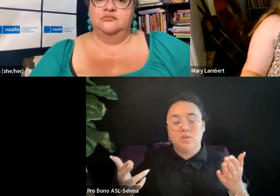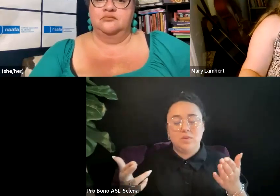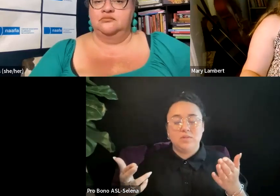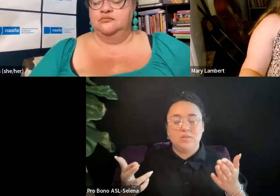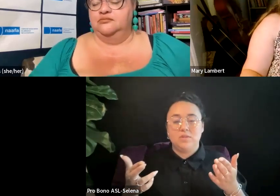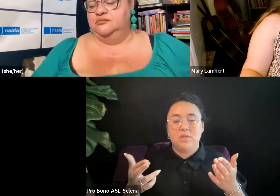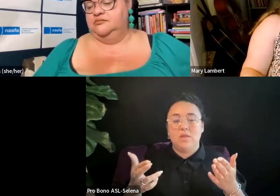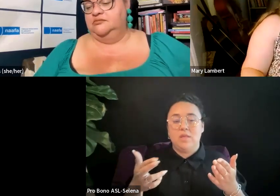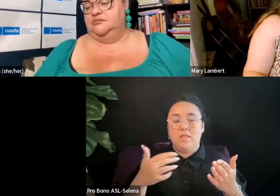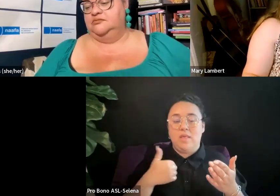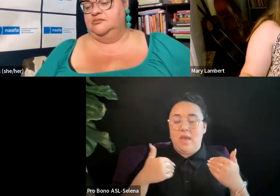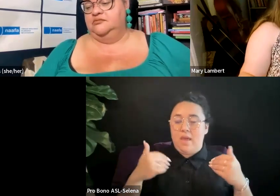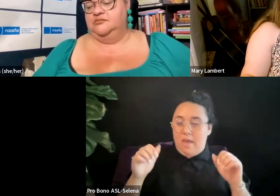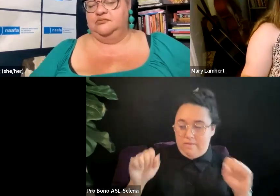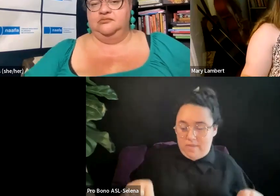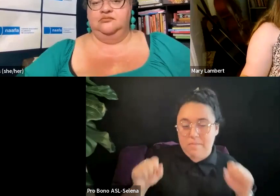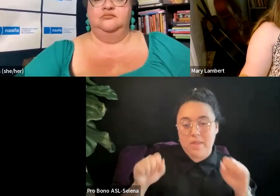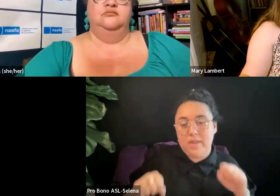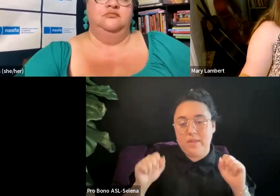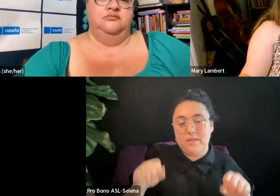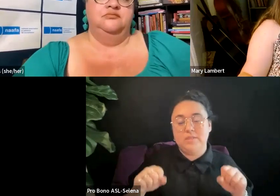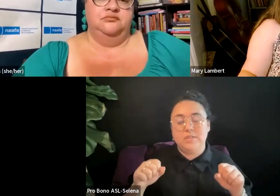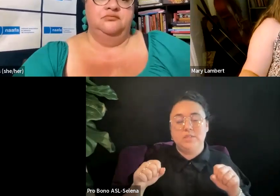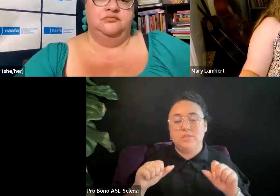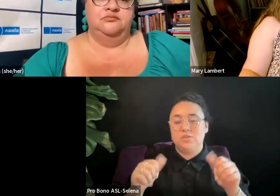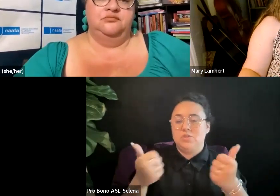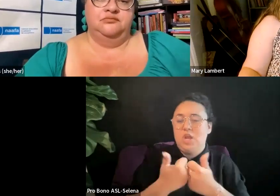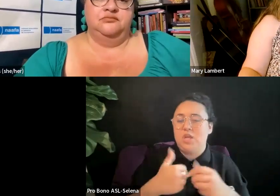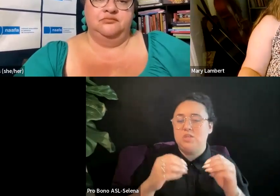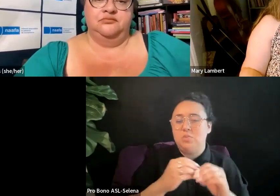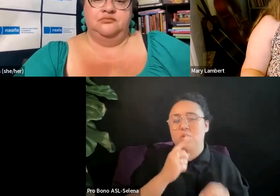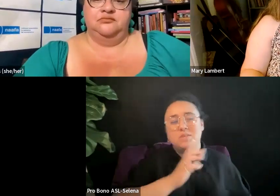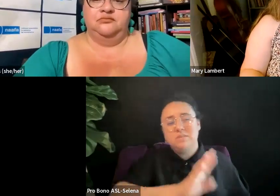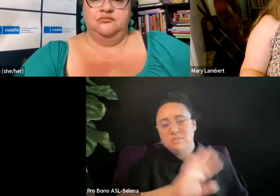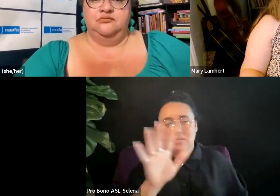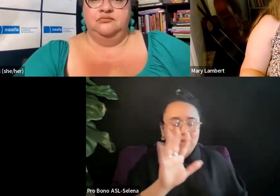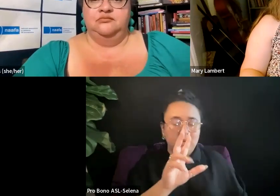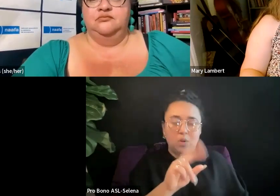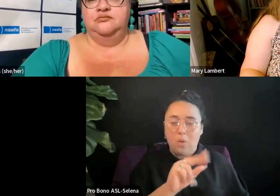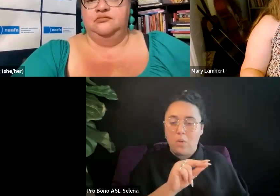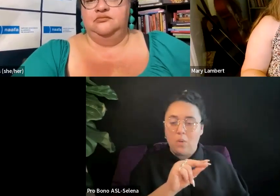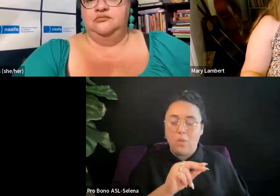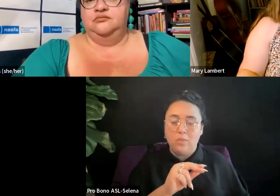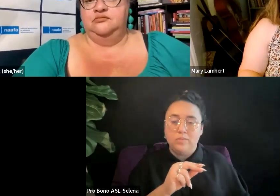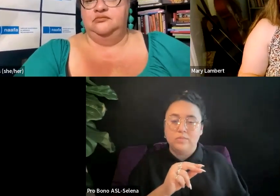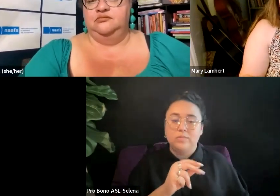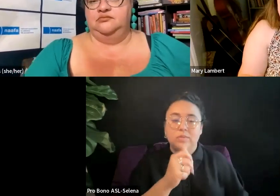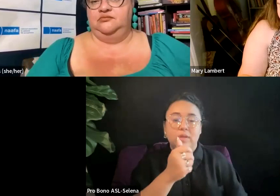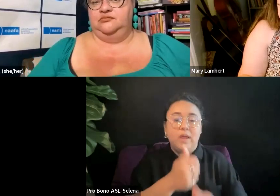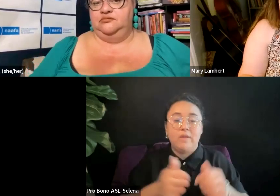they have the luxury to maybe challenge these things a bit more and say like, I'm every choice I make